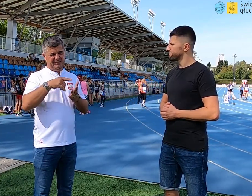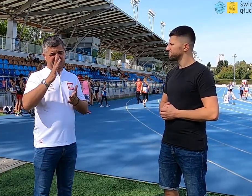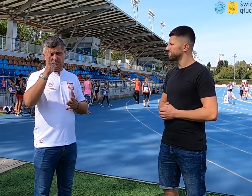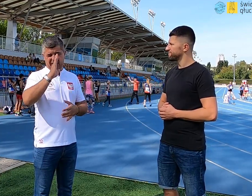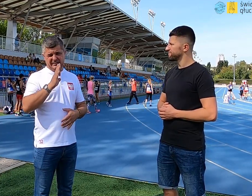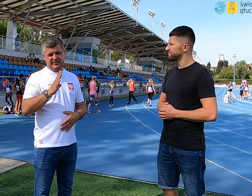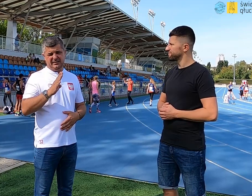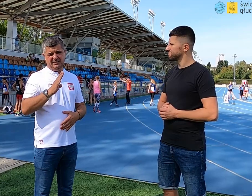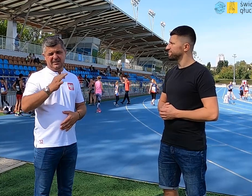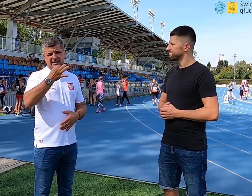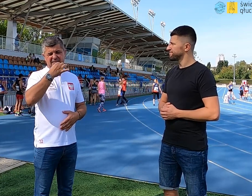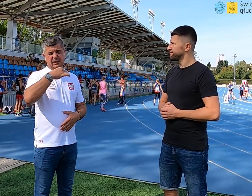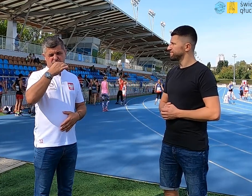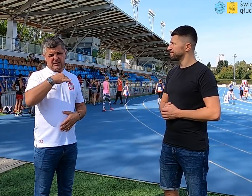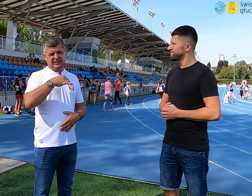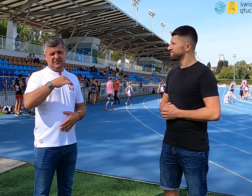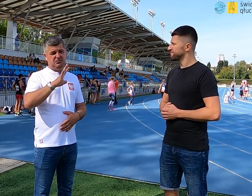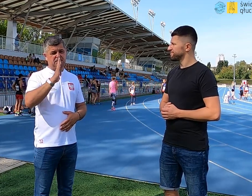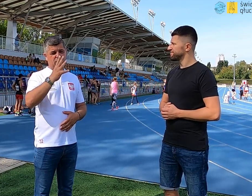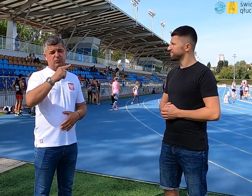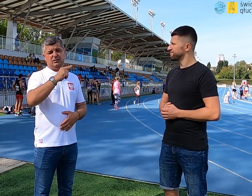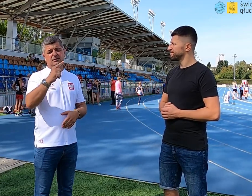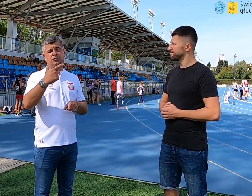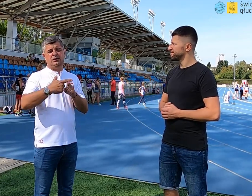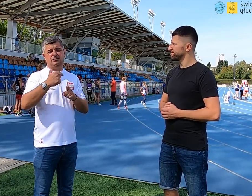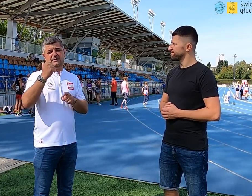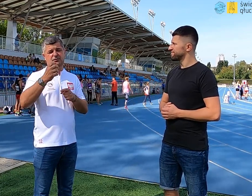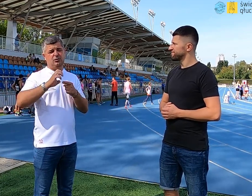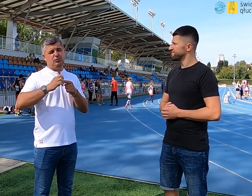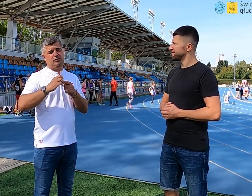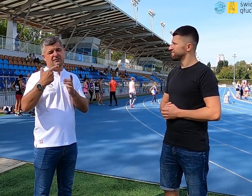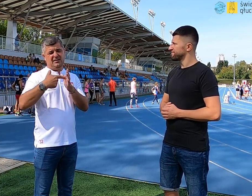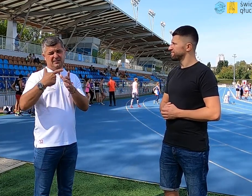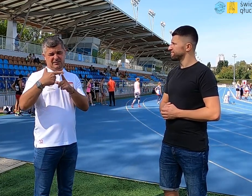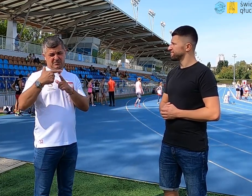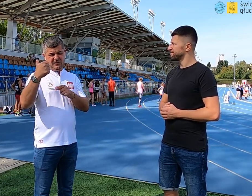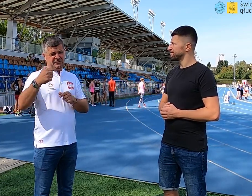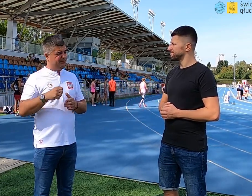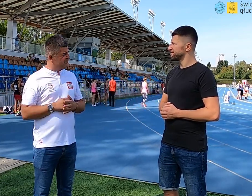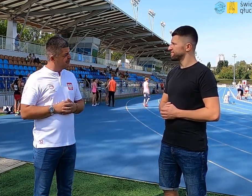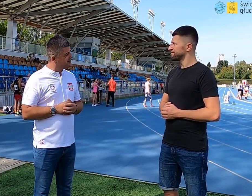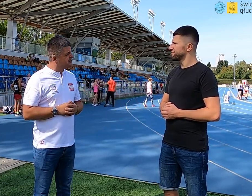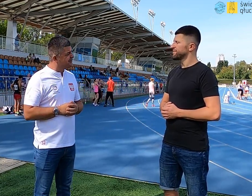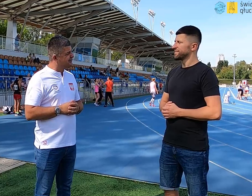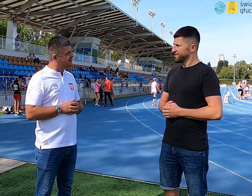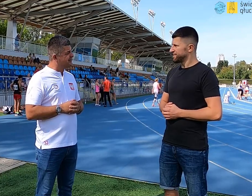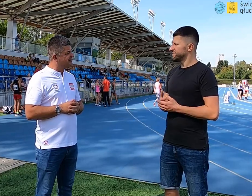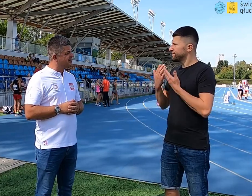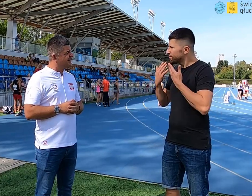Summer Games in Caxias de Sul, Brazil, from December 5th to 21st.